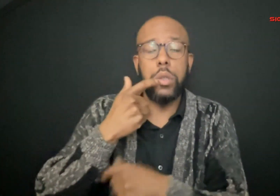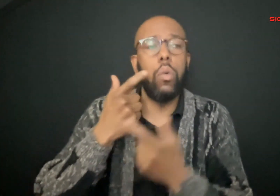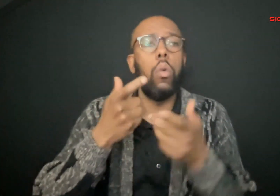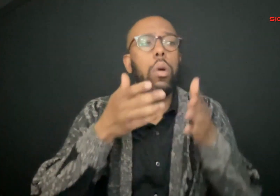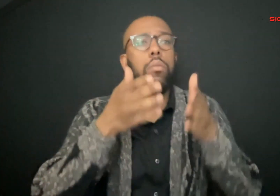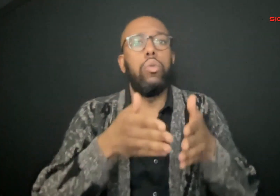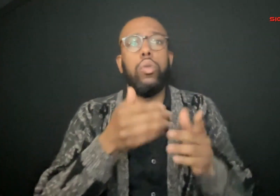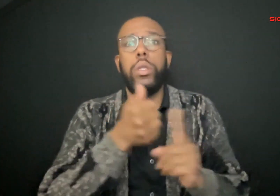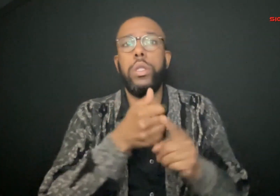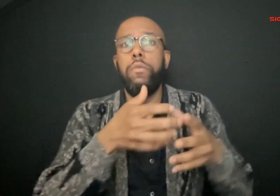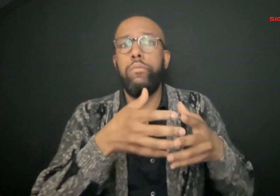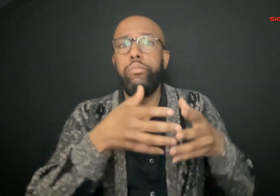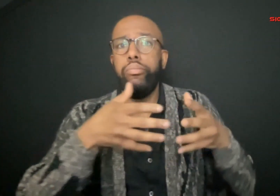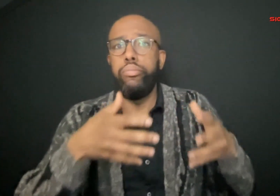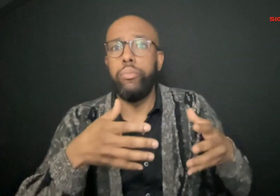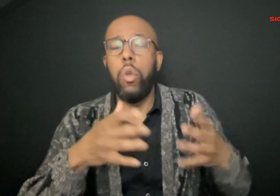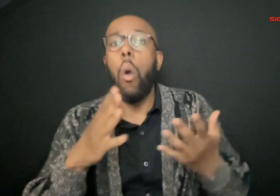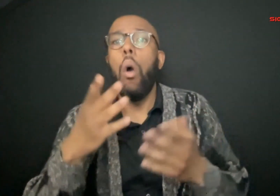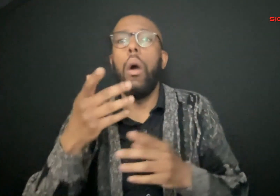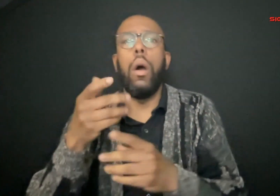obesity, C O V I D.